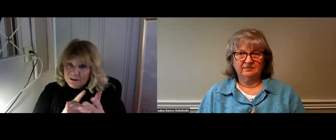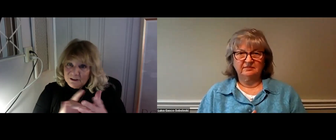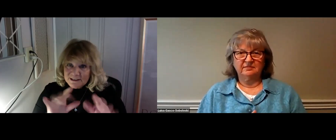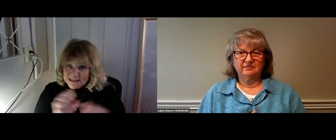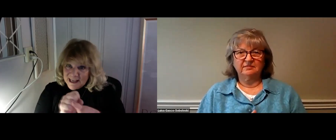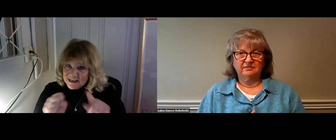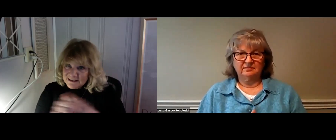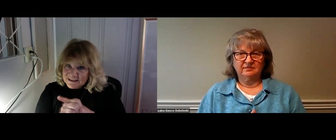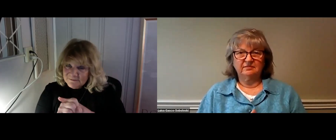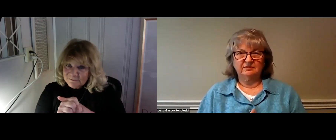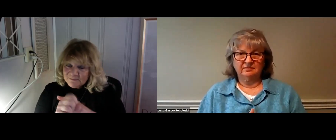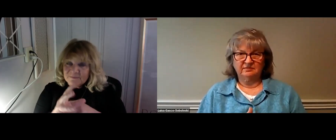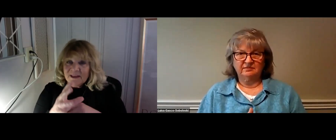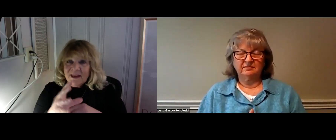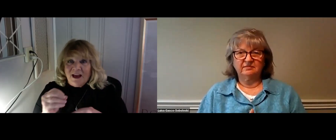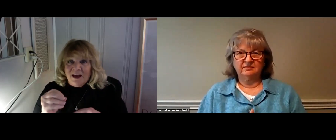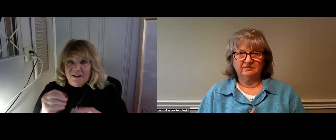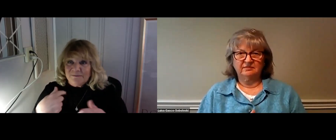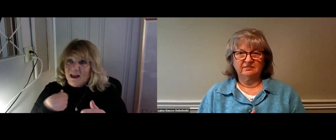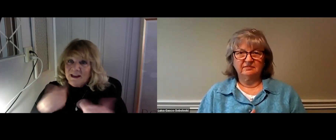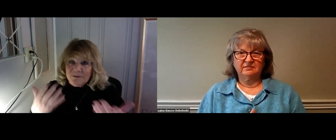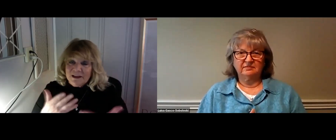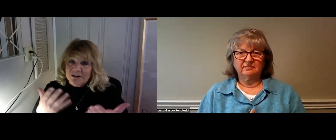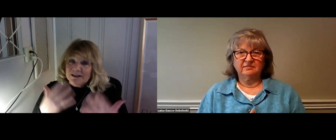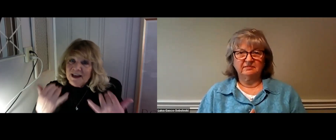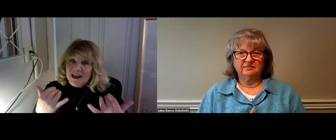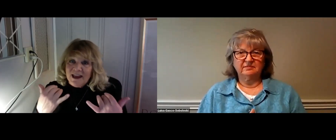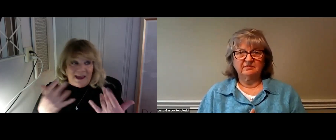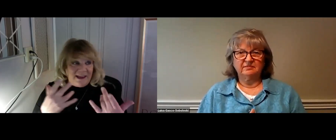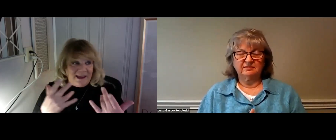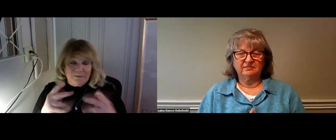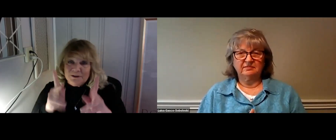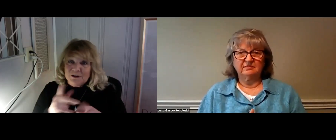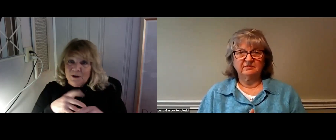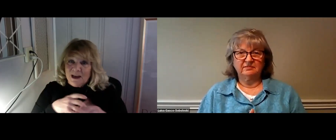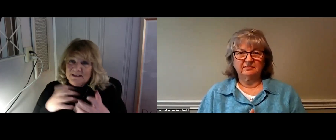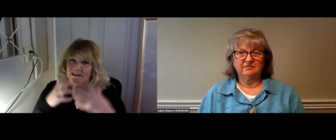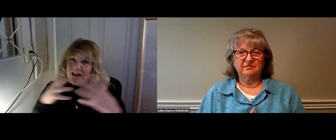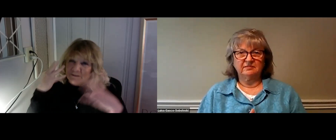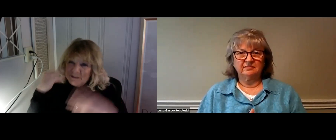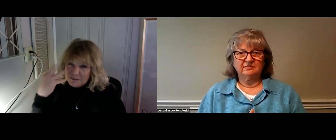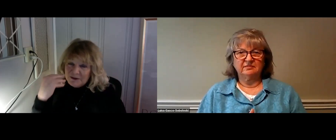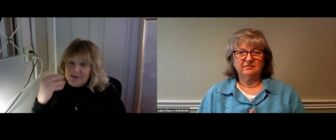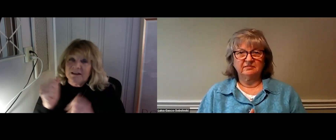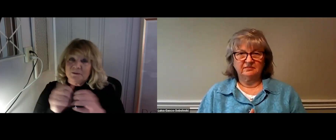settings. I am here today as a person who has a lot of experience with